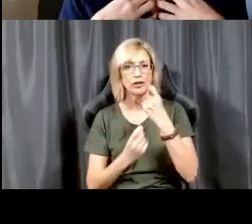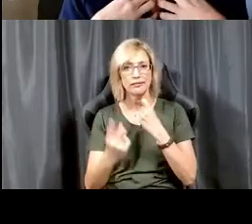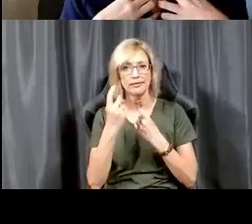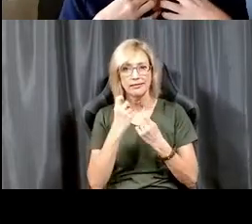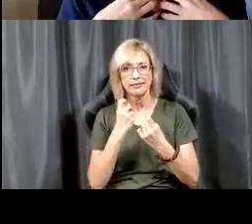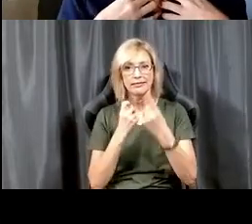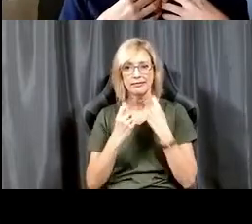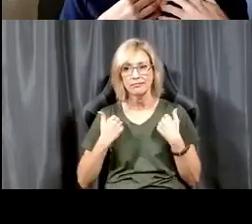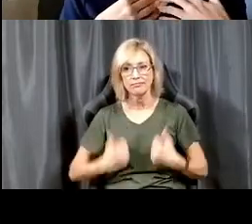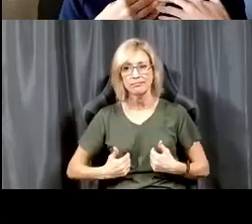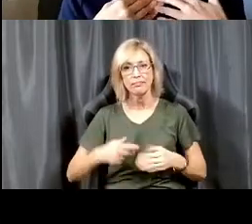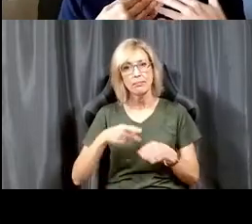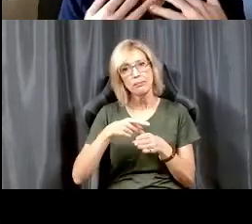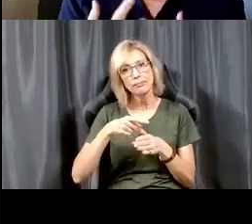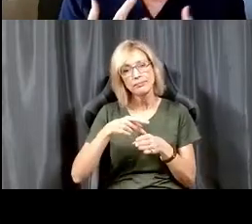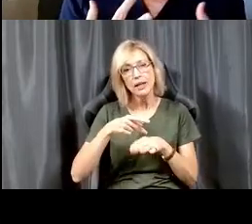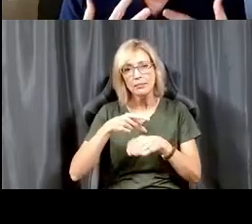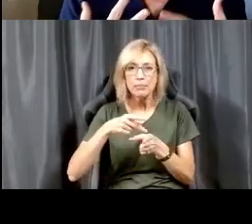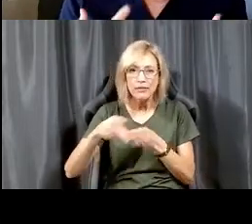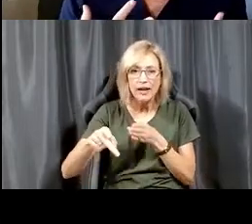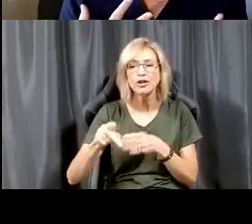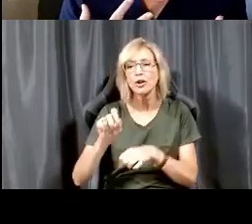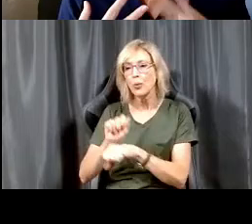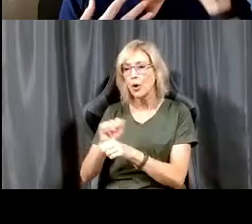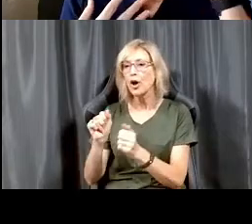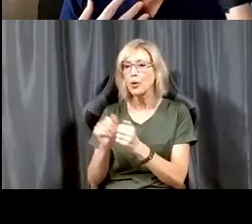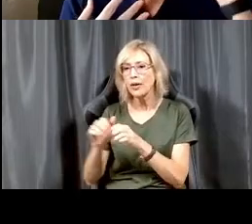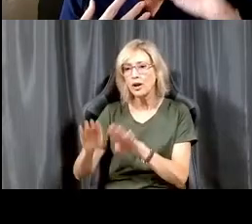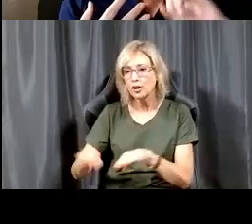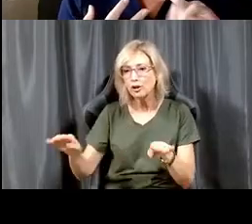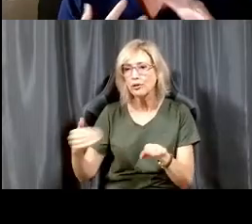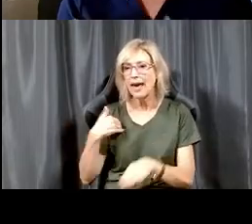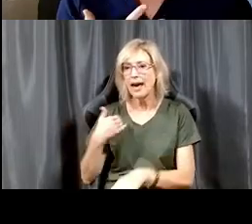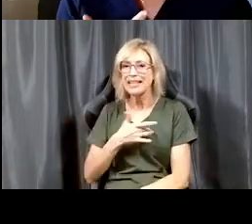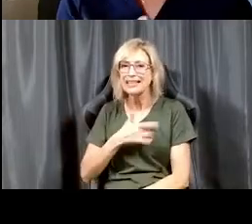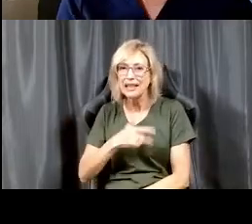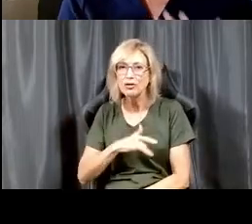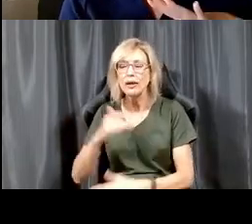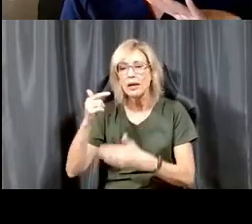as a professional that works with children with sensory processing disorders, as a speech language pathologist,